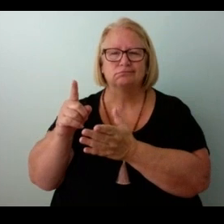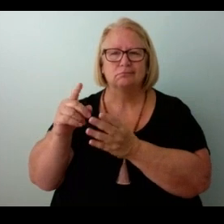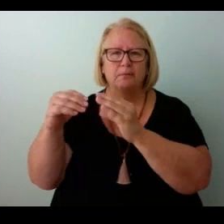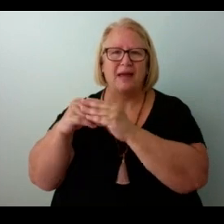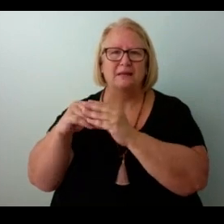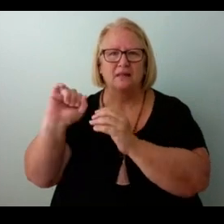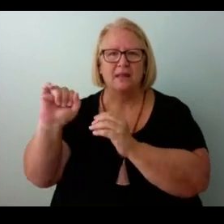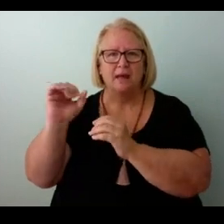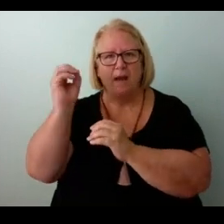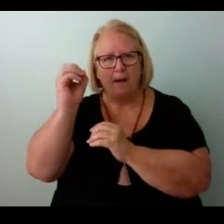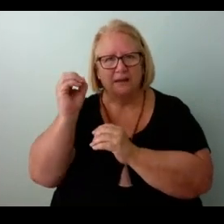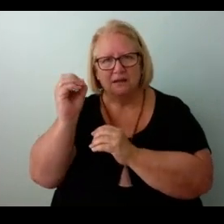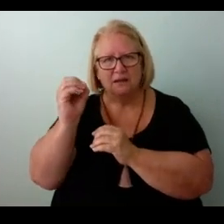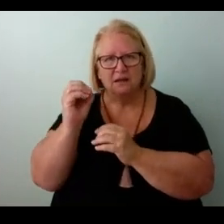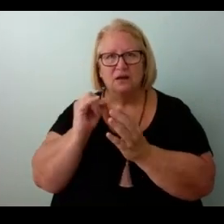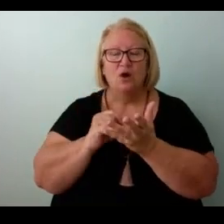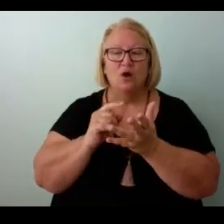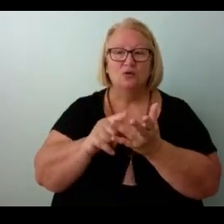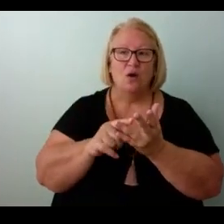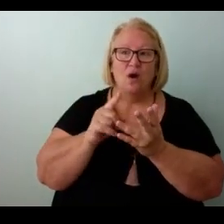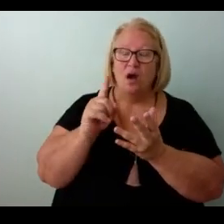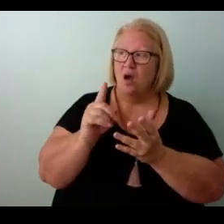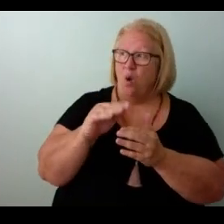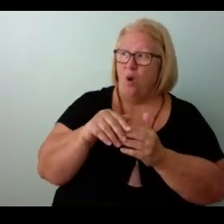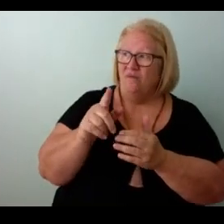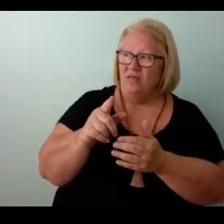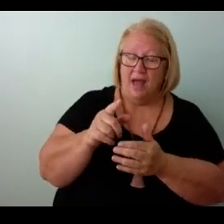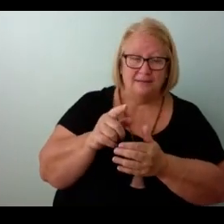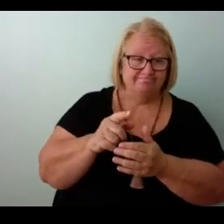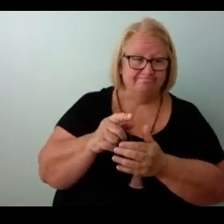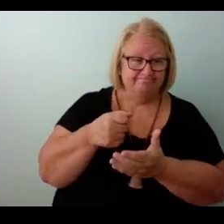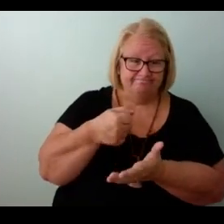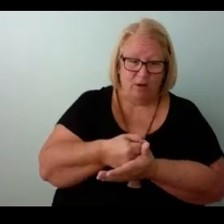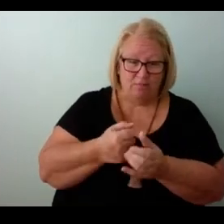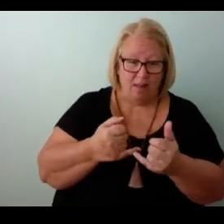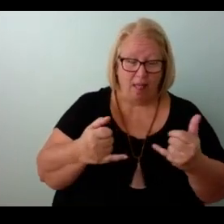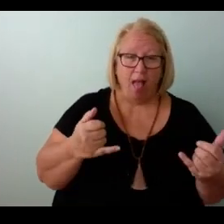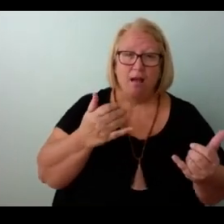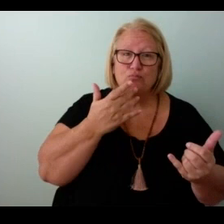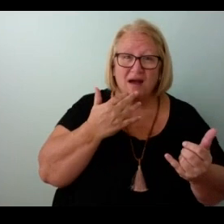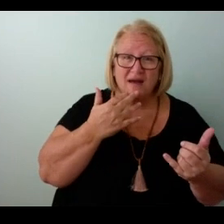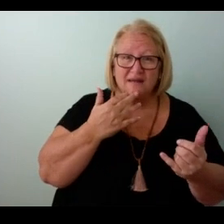The issue around rock bottom prices is - particularly if your house is repossessed and the bank